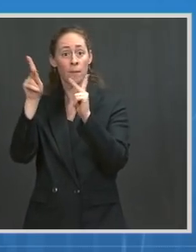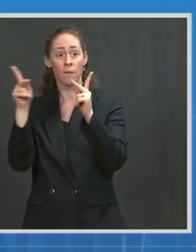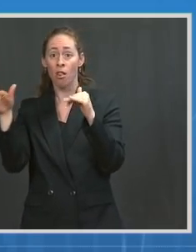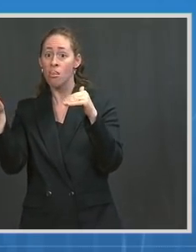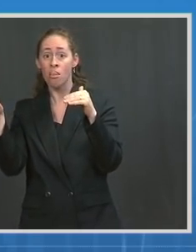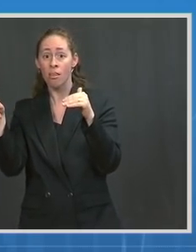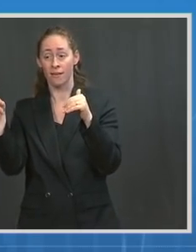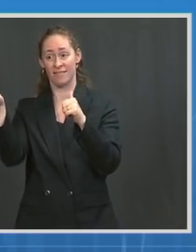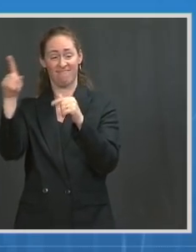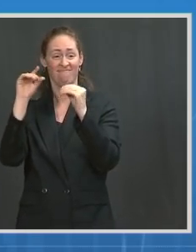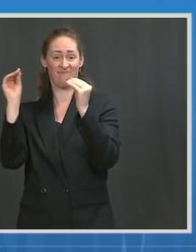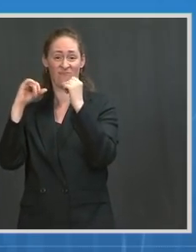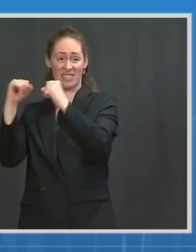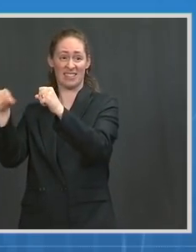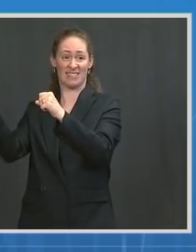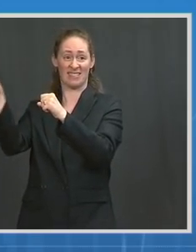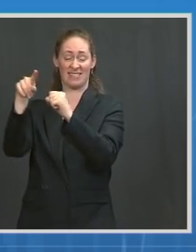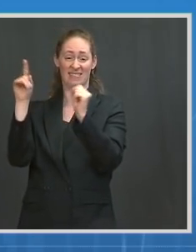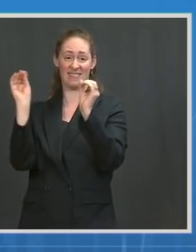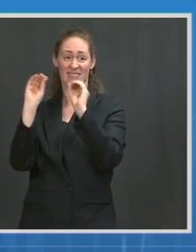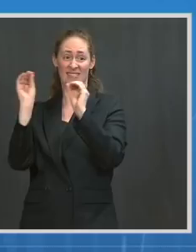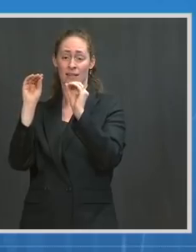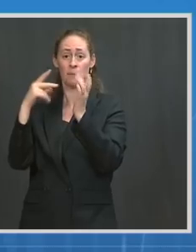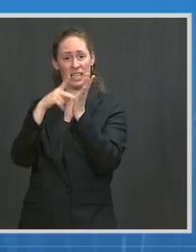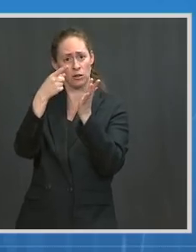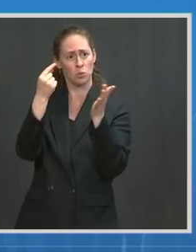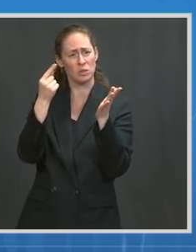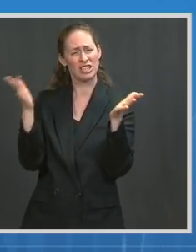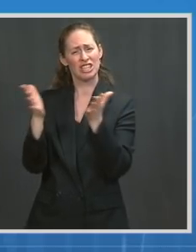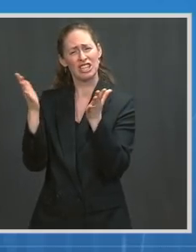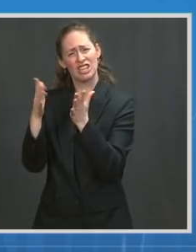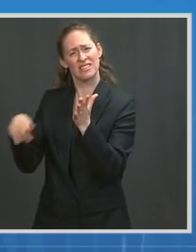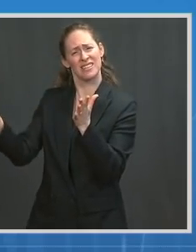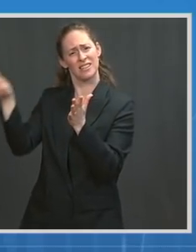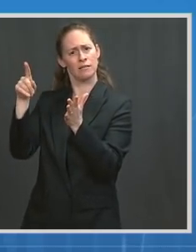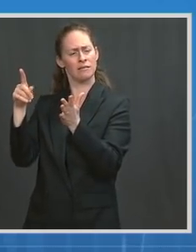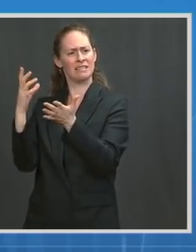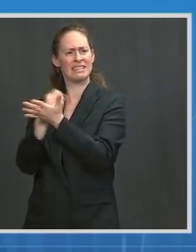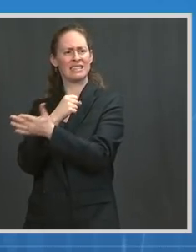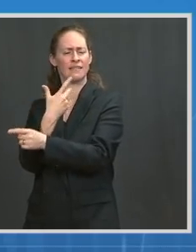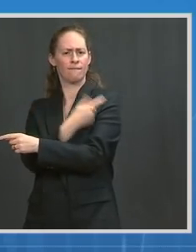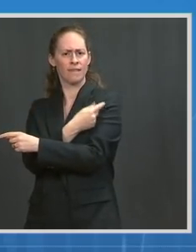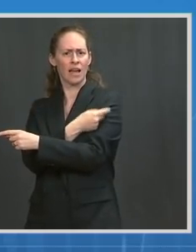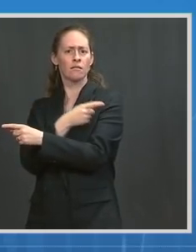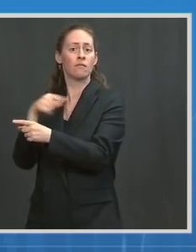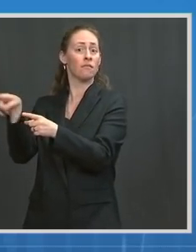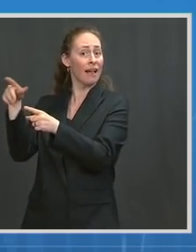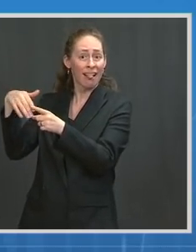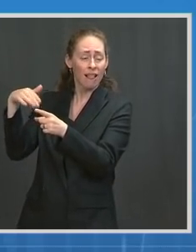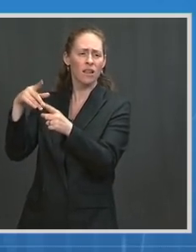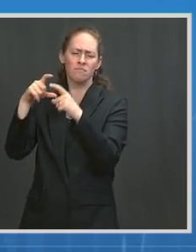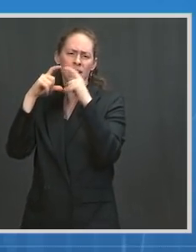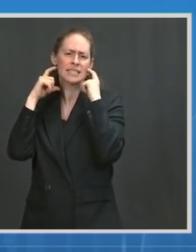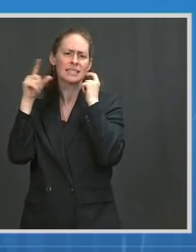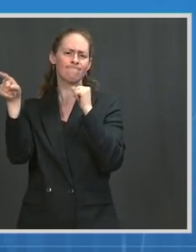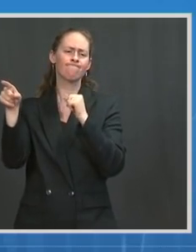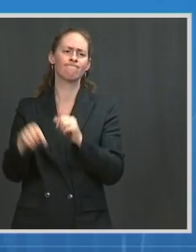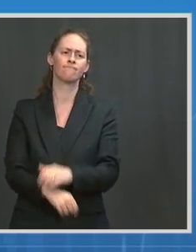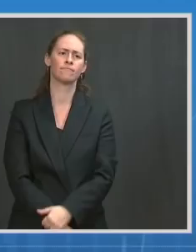those people that we are encouraging to get vaccinated and to wear a mask and to physically distance. So if you're vaccinated in those settings,